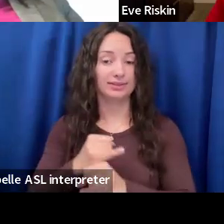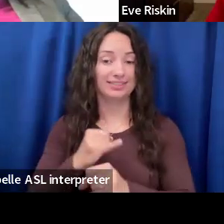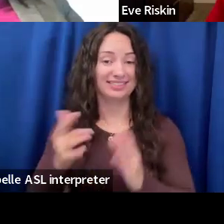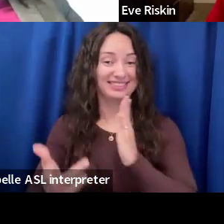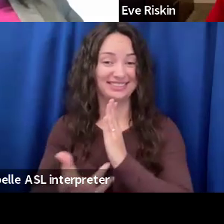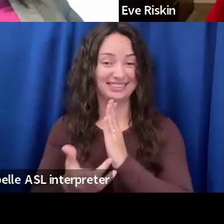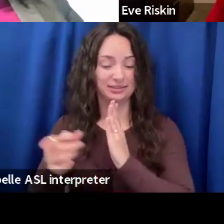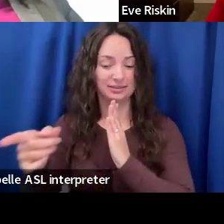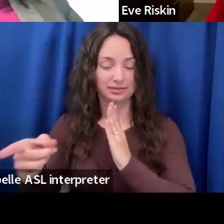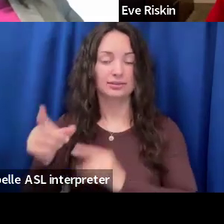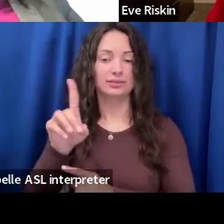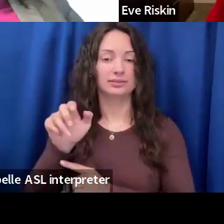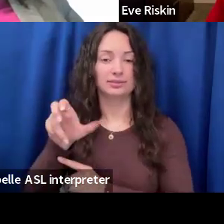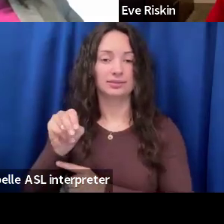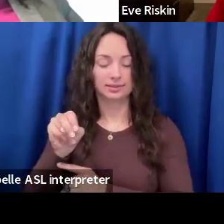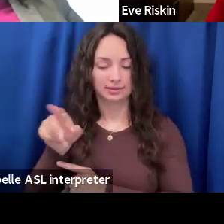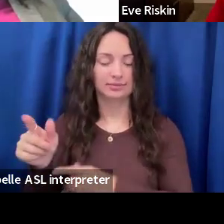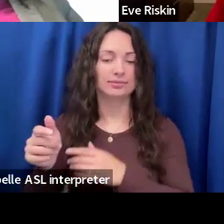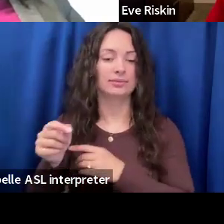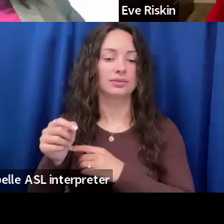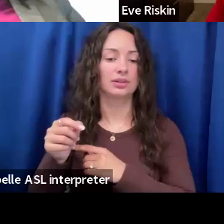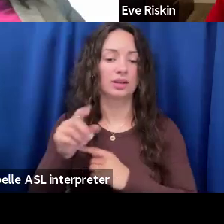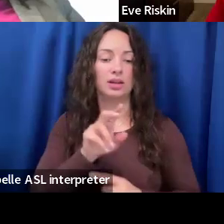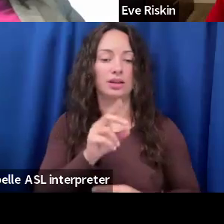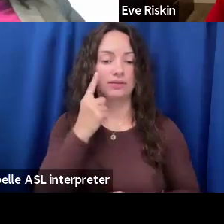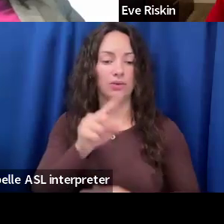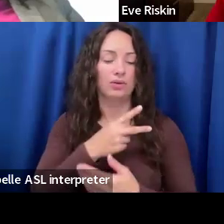Dean of undergraduate education and professor of electrical and computer